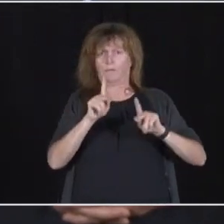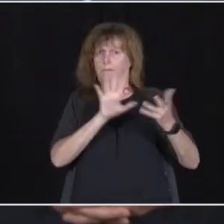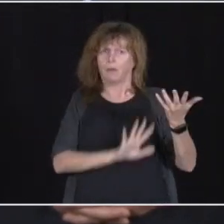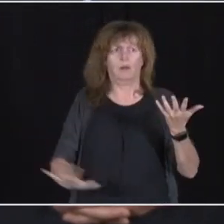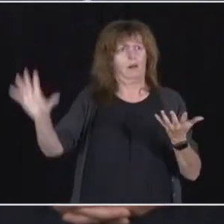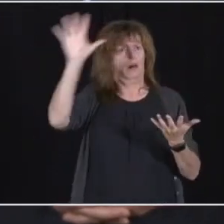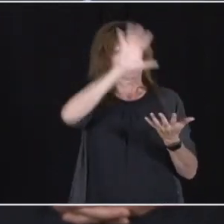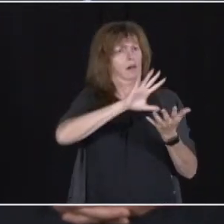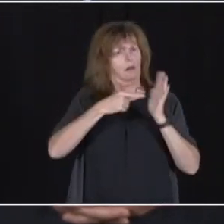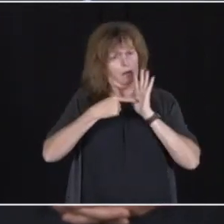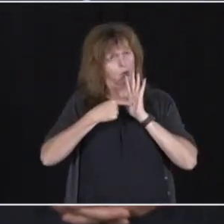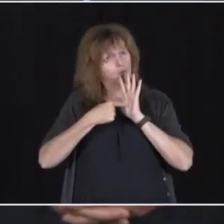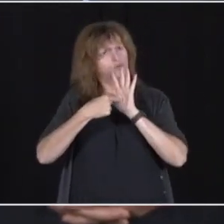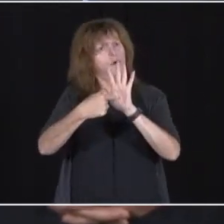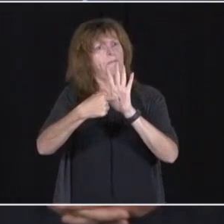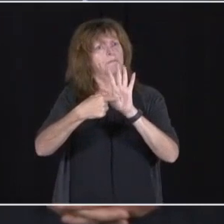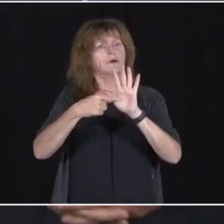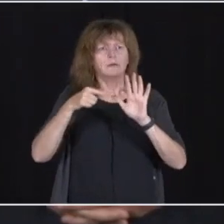And making sure you represent the people.